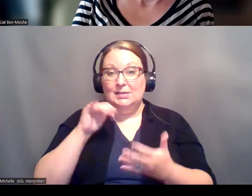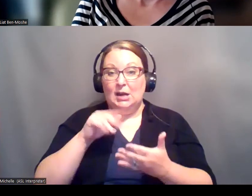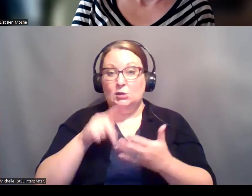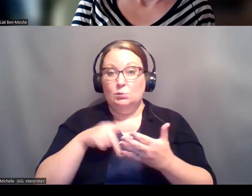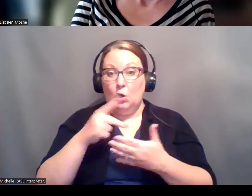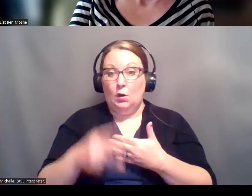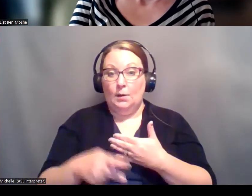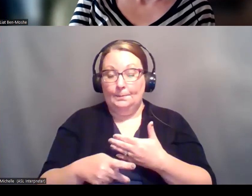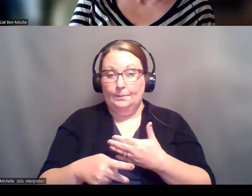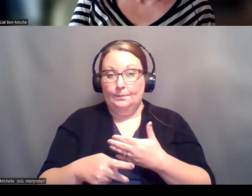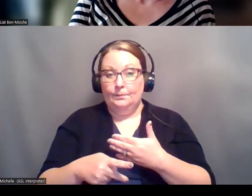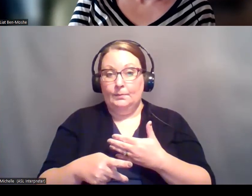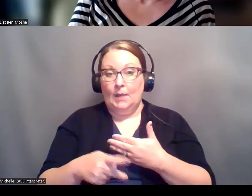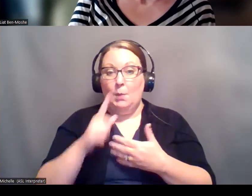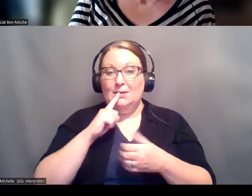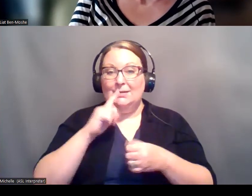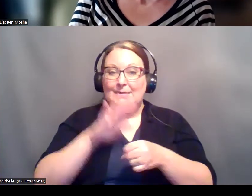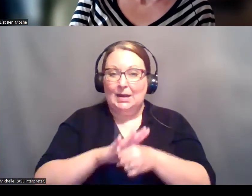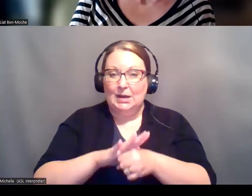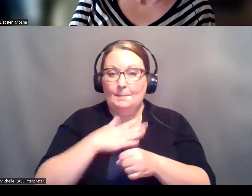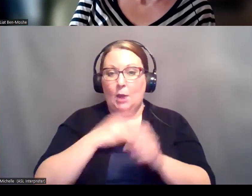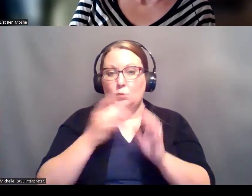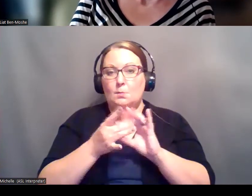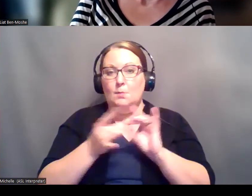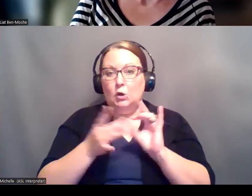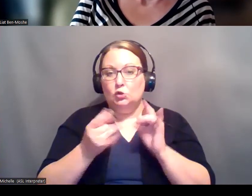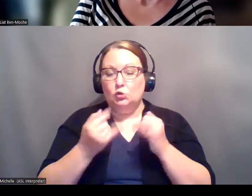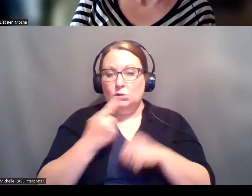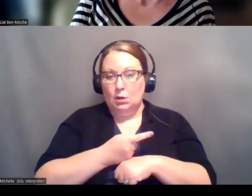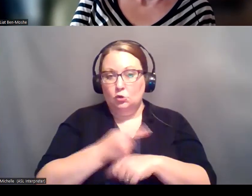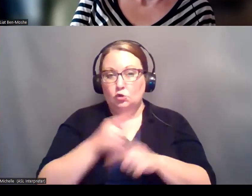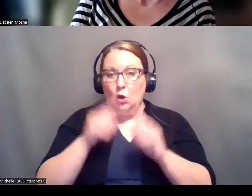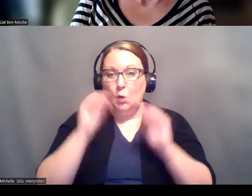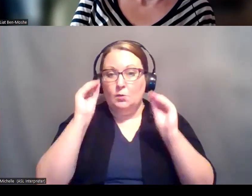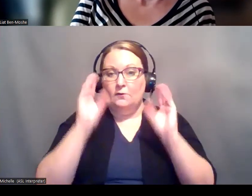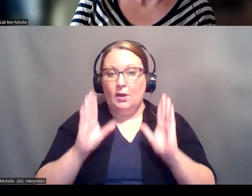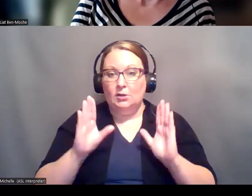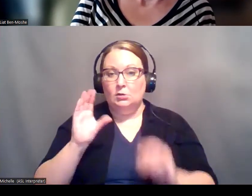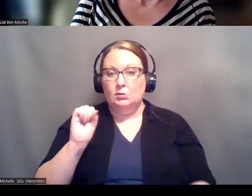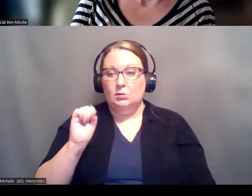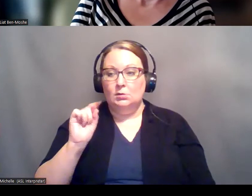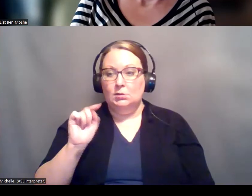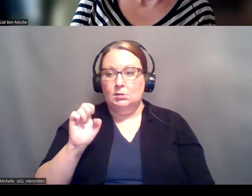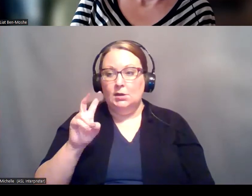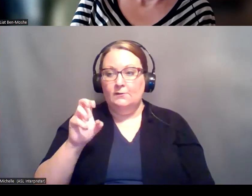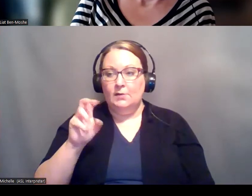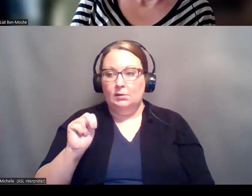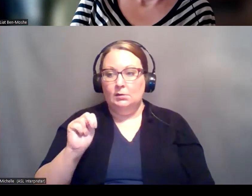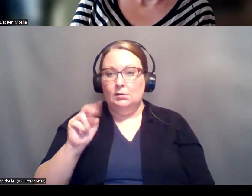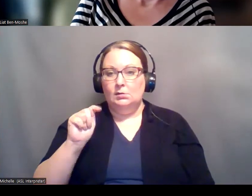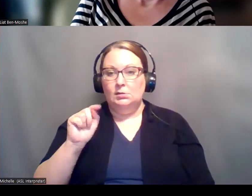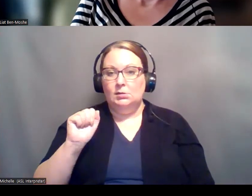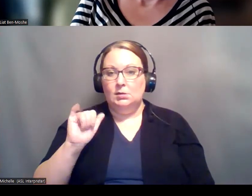And I wanna dedicate my remarks this afternoon to Professor Steven Taylor who was beloved